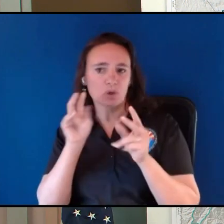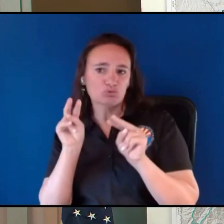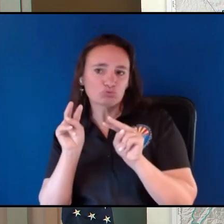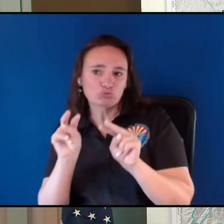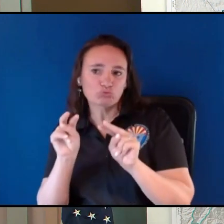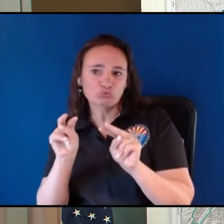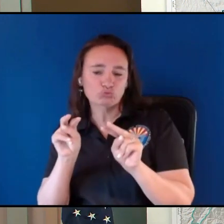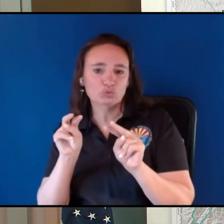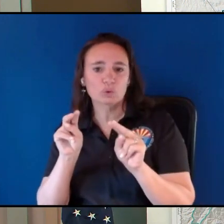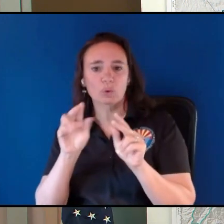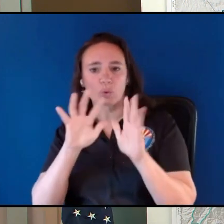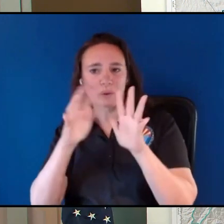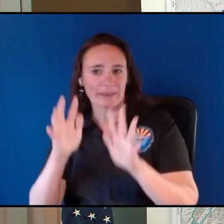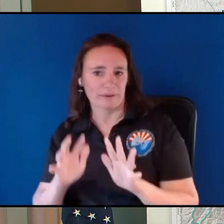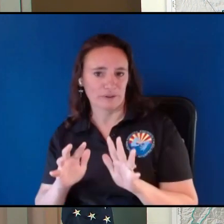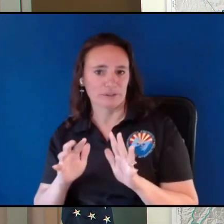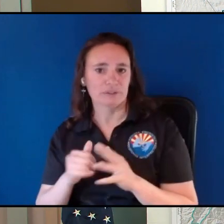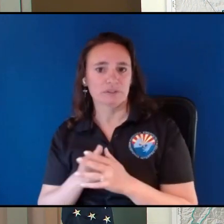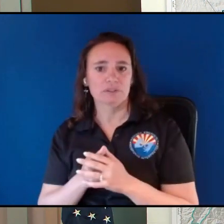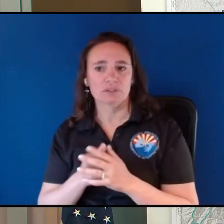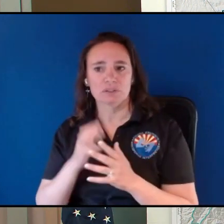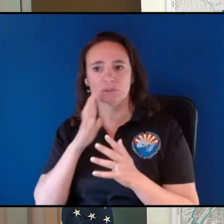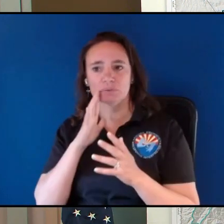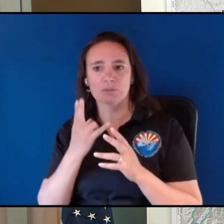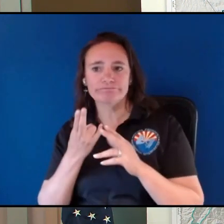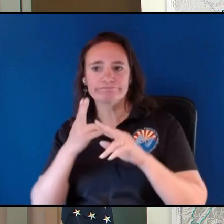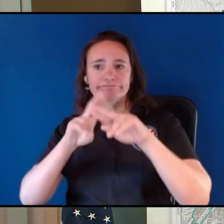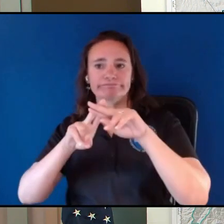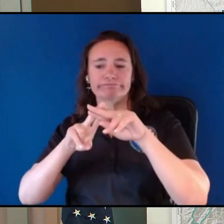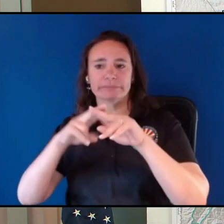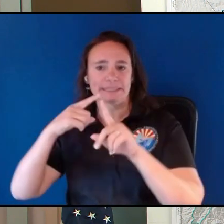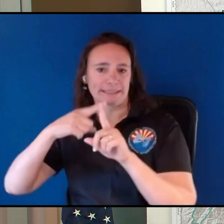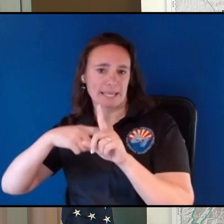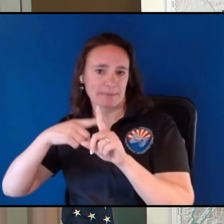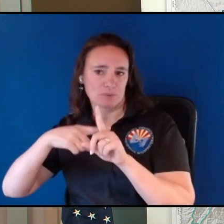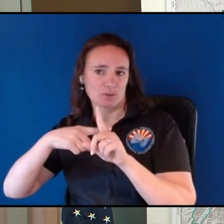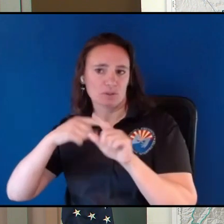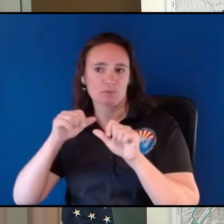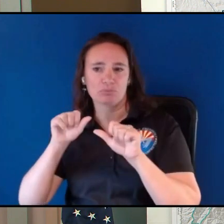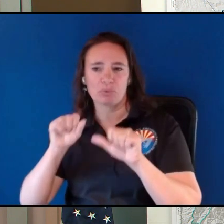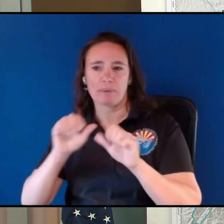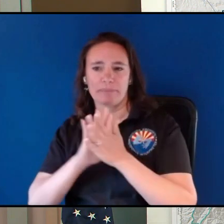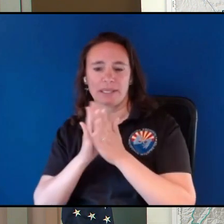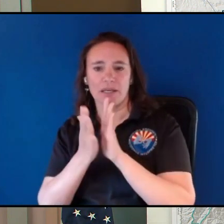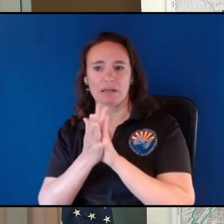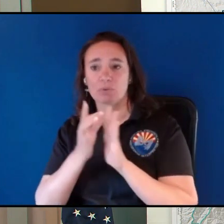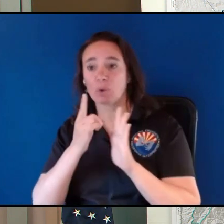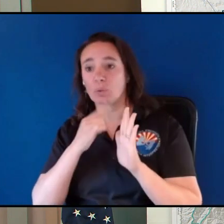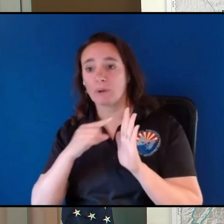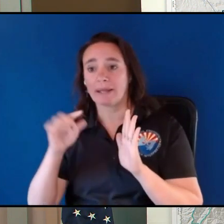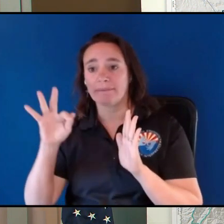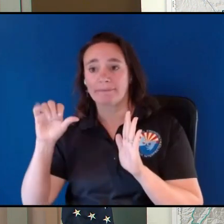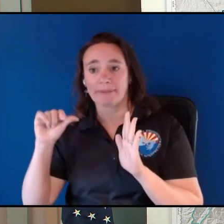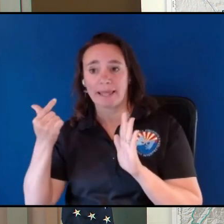We're going to get elevated temps. Probably going to red flag a few days but the IMET is saying it's all going to be out